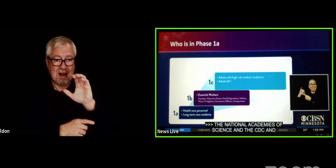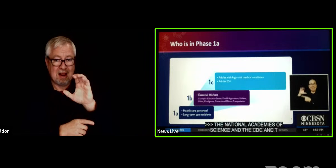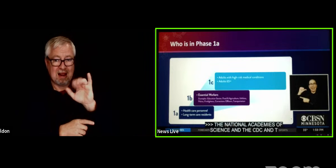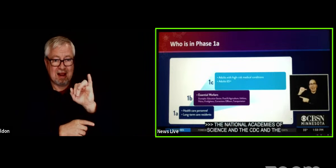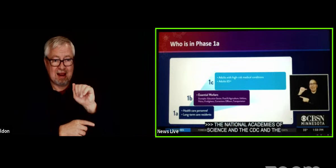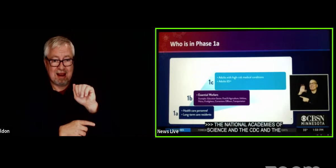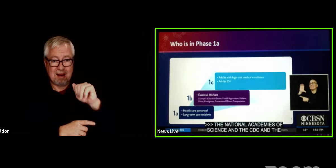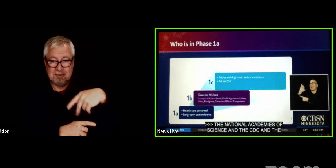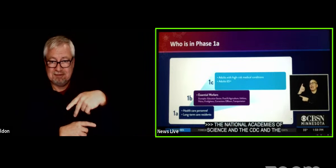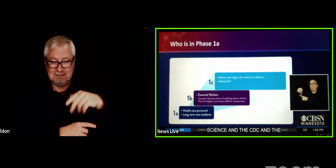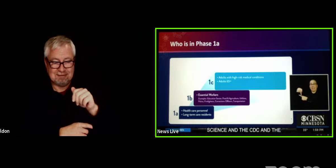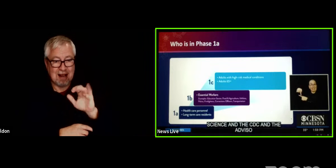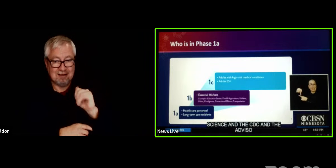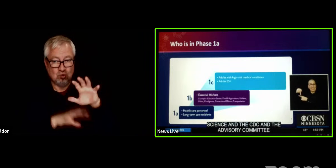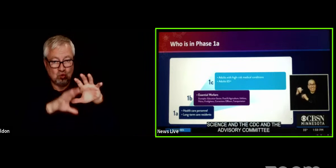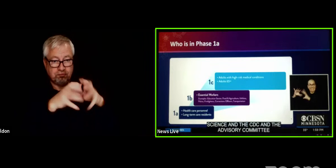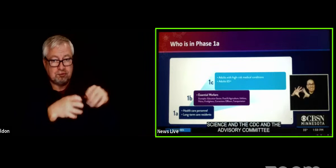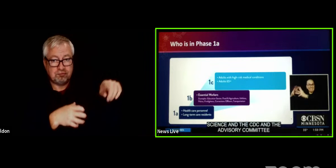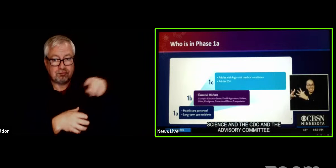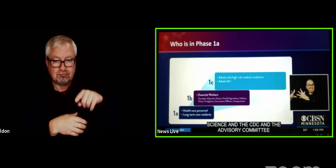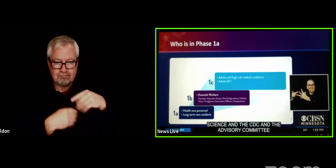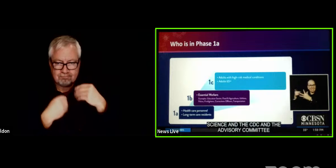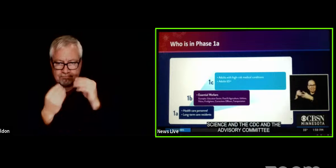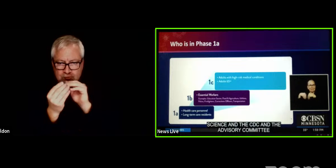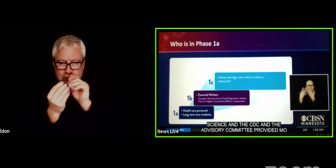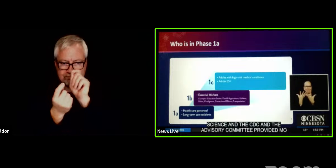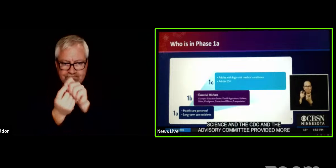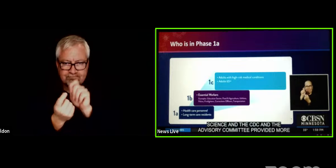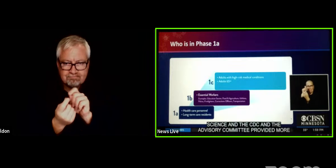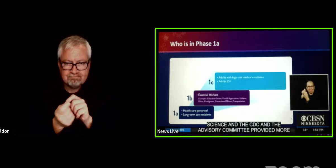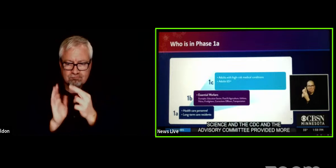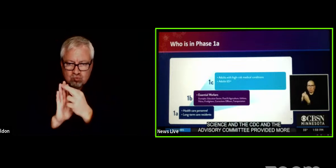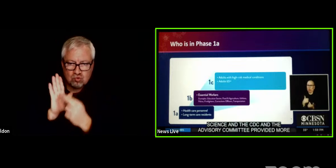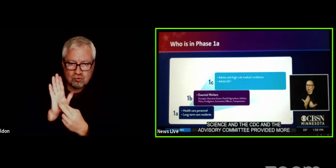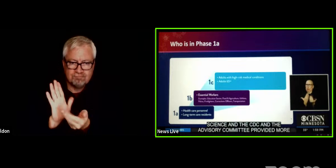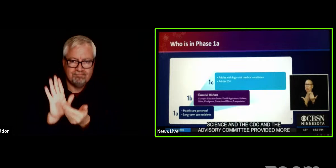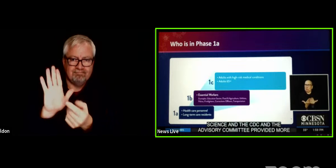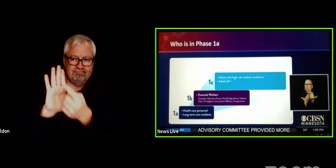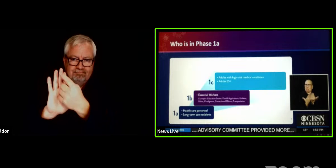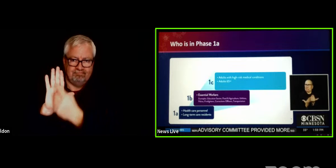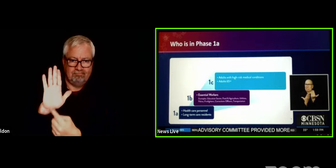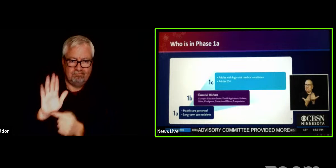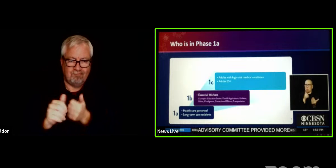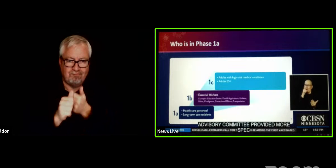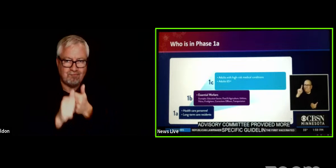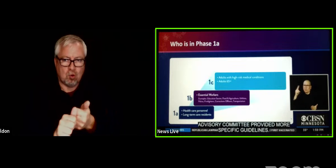GUIDELINES ON PRIORITY GROUPS. AND WE WILL BE FOLLOWING THOSE ACIP GUIDELINES